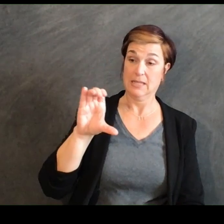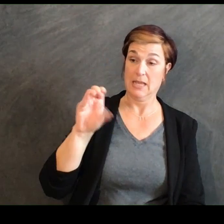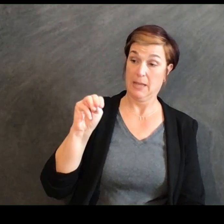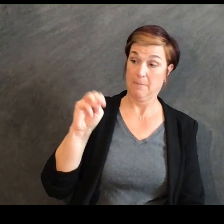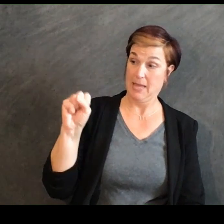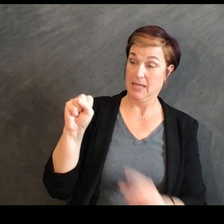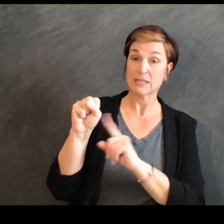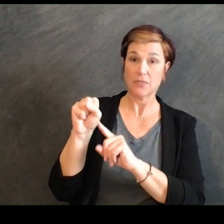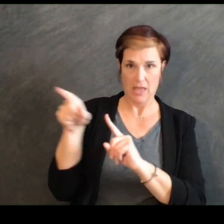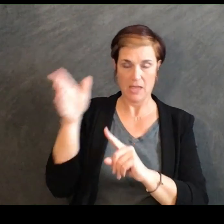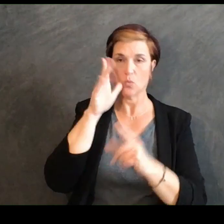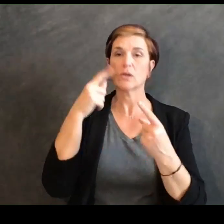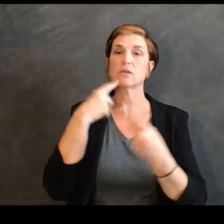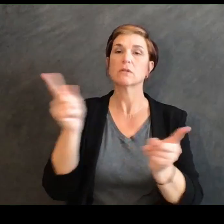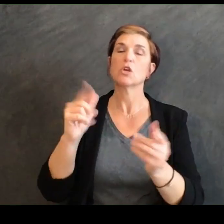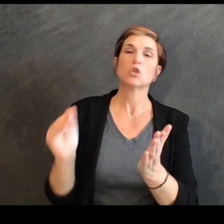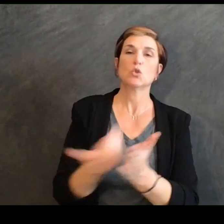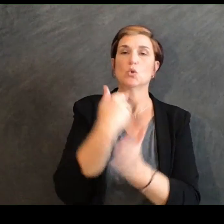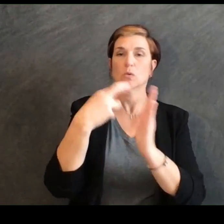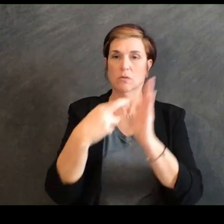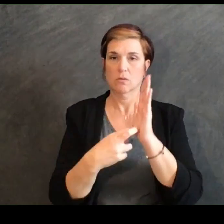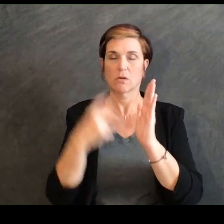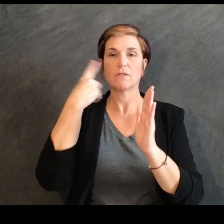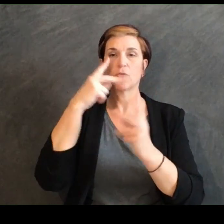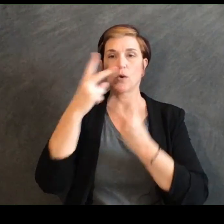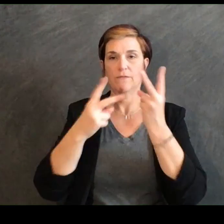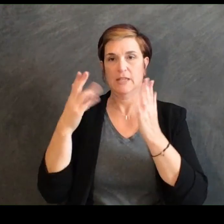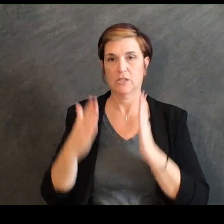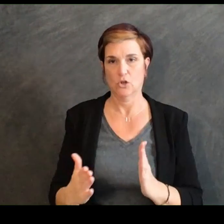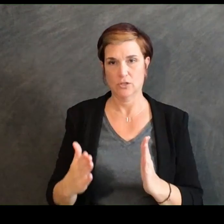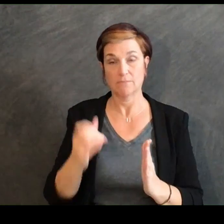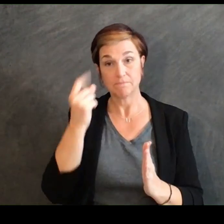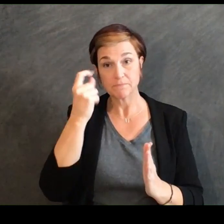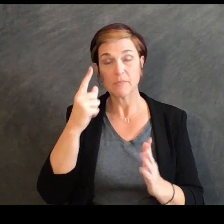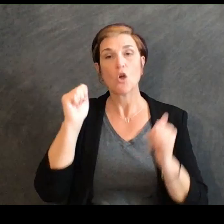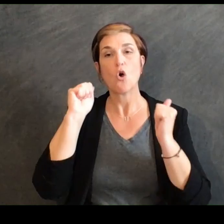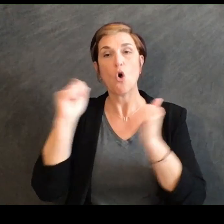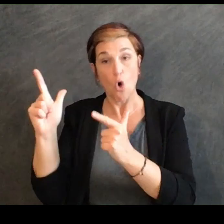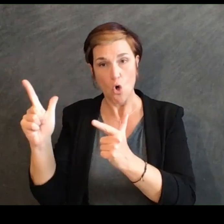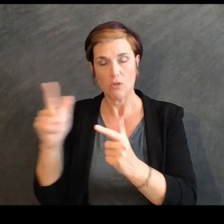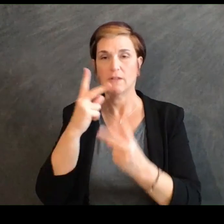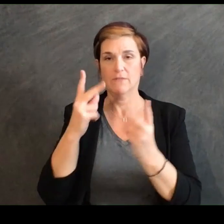to temporarily restrict all visitors and non-essential personnel with a few